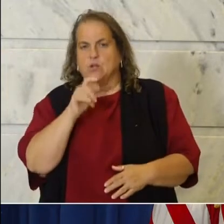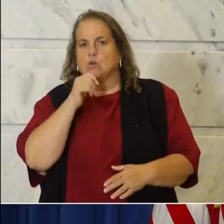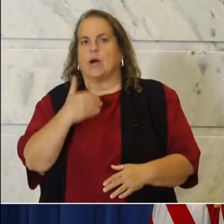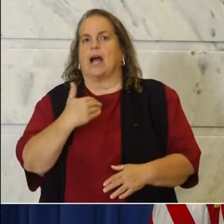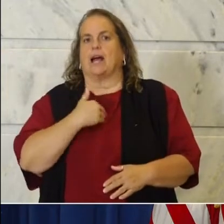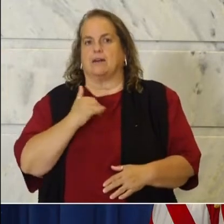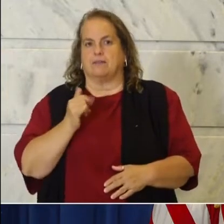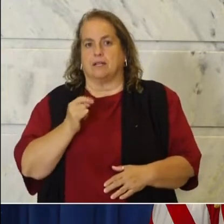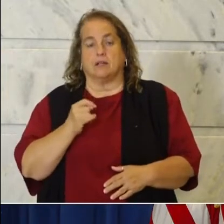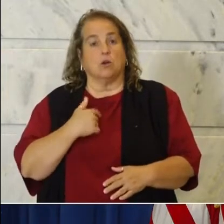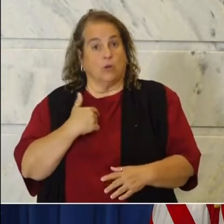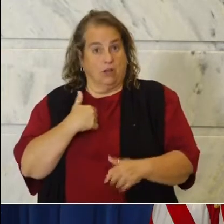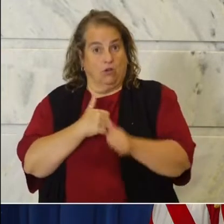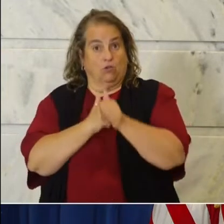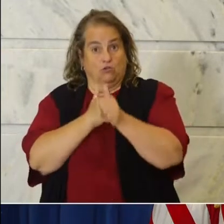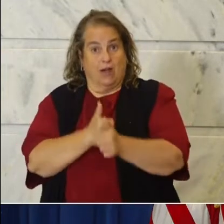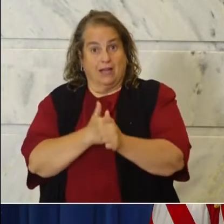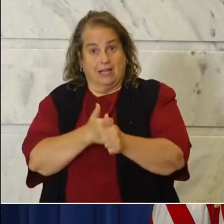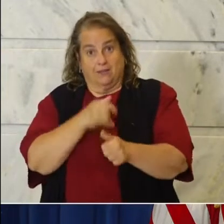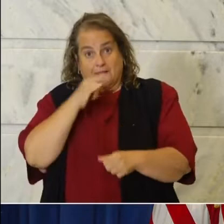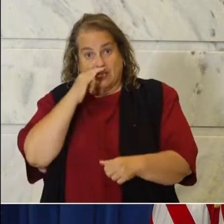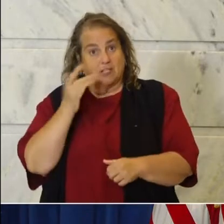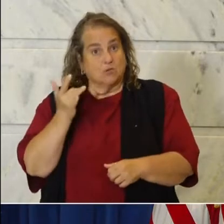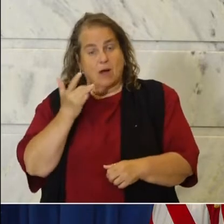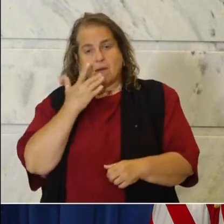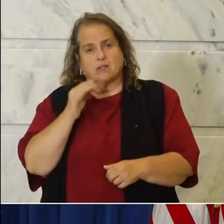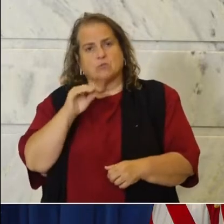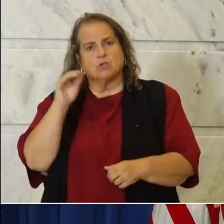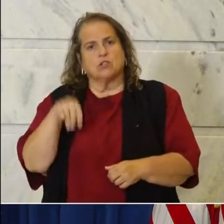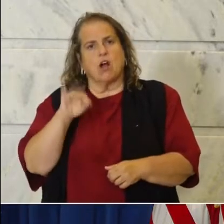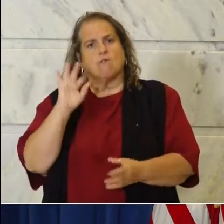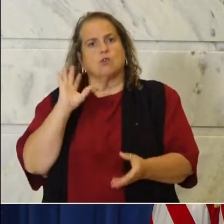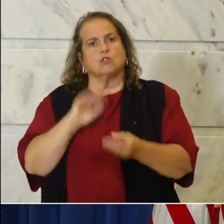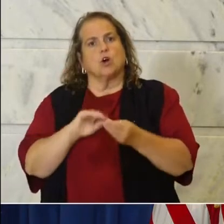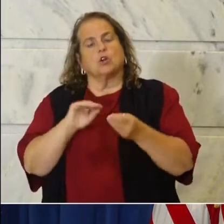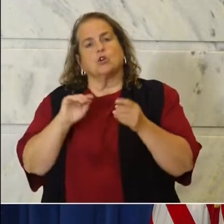this because the percentage of the total tests for kids in this age group